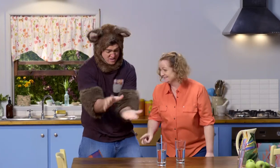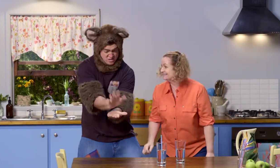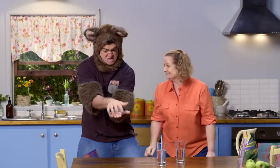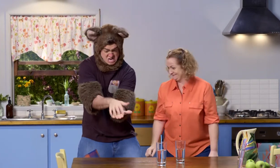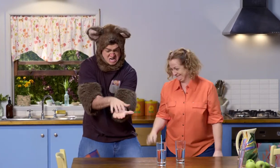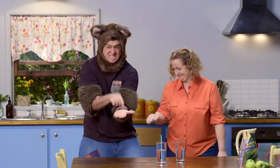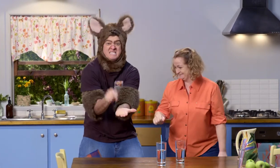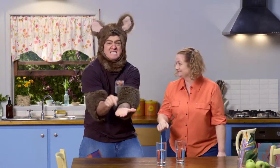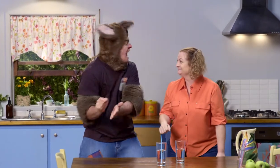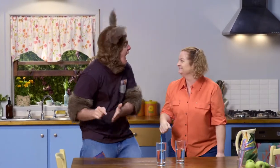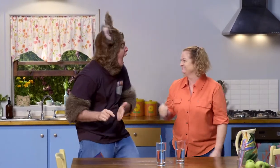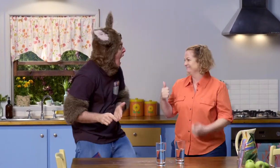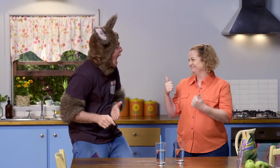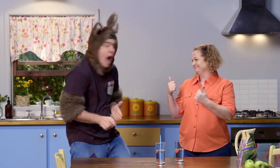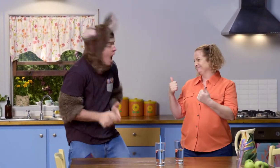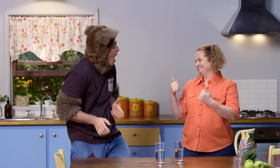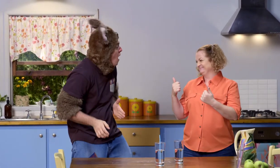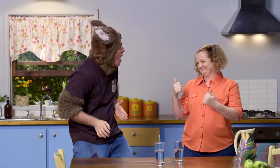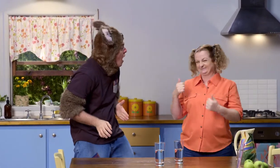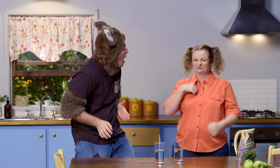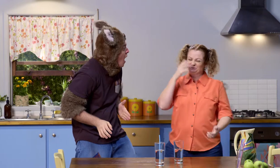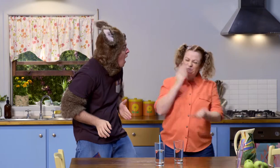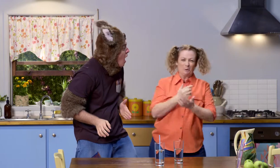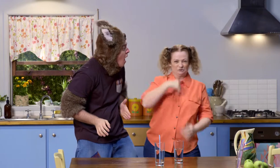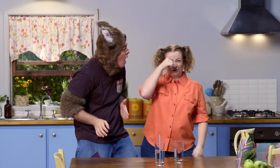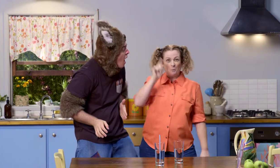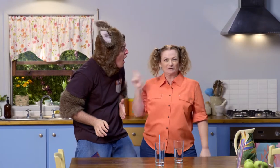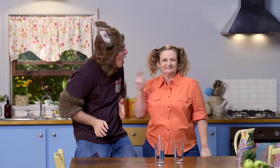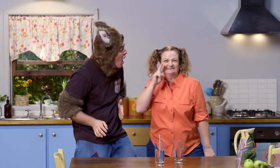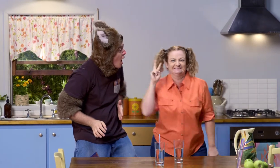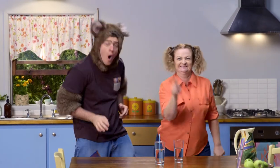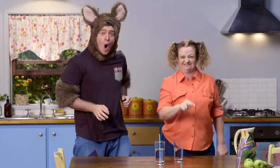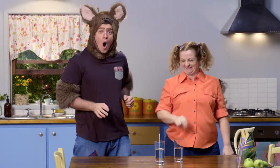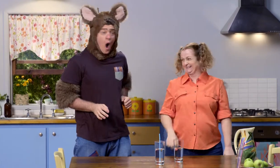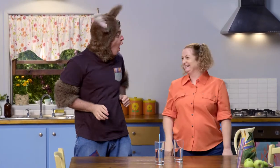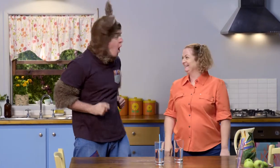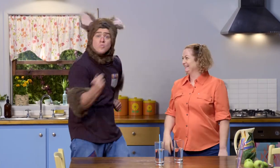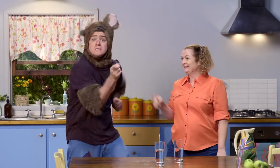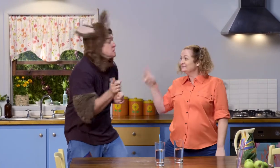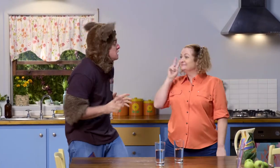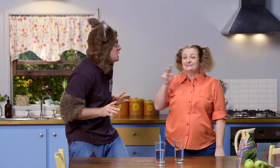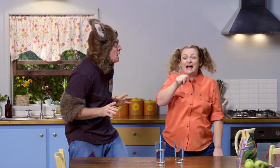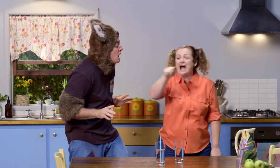I saw on the leaf, all these little dot on it. Well, now I know exactly what you saw.